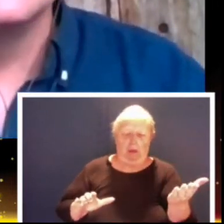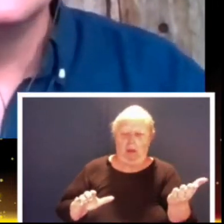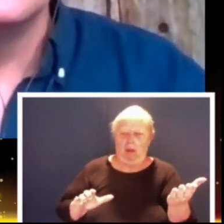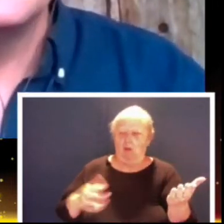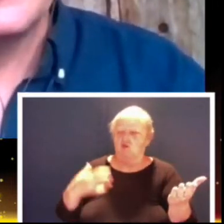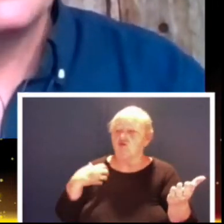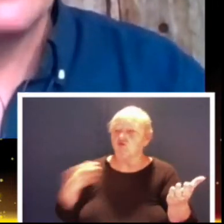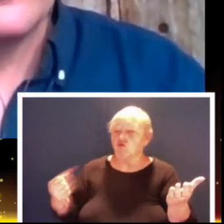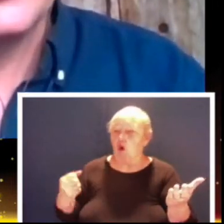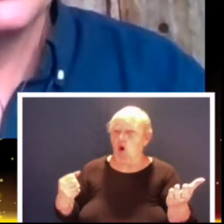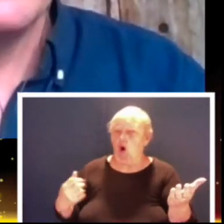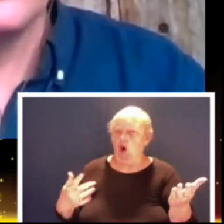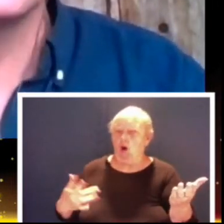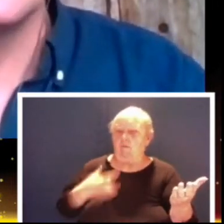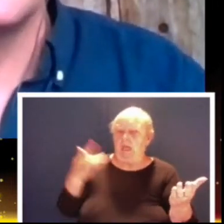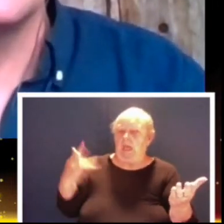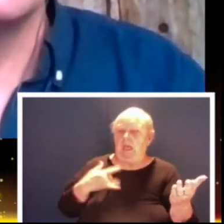with having a rich emotional life?